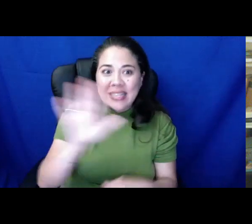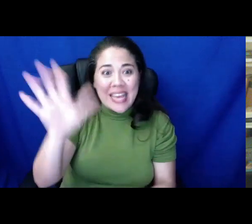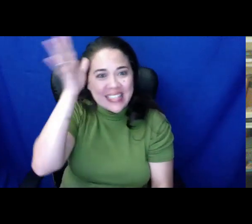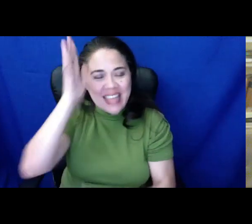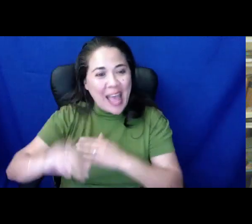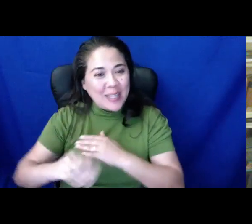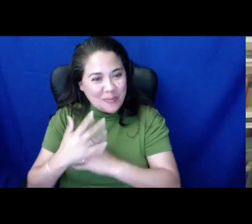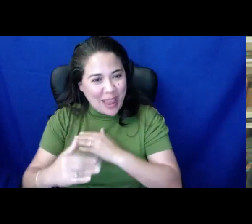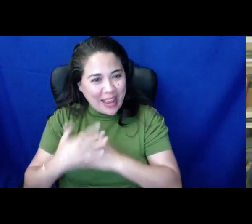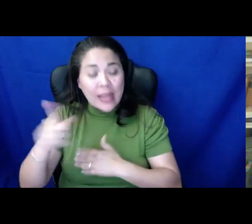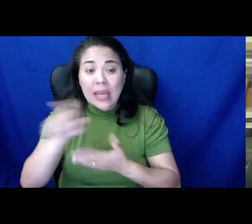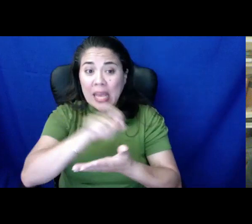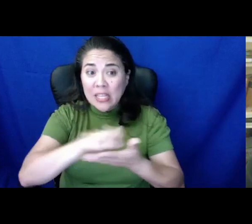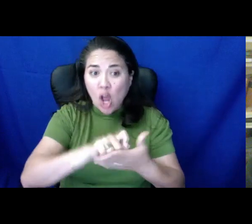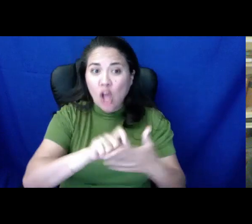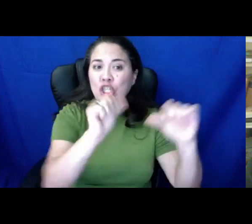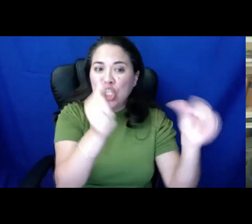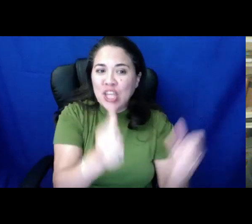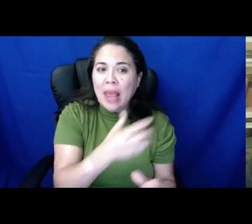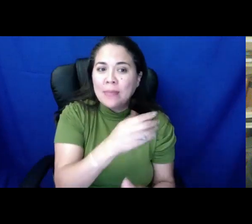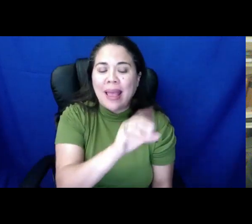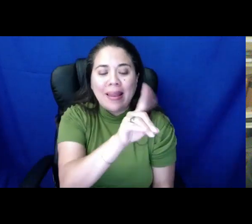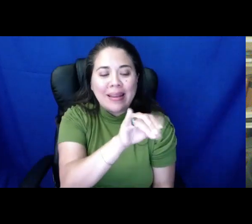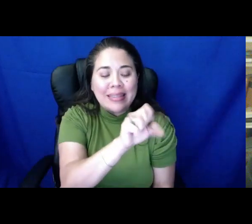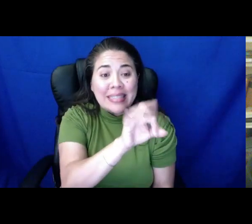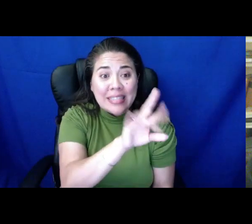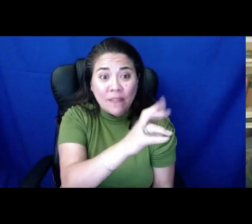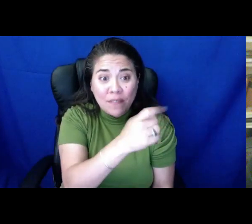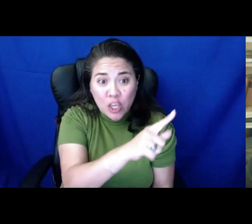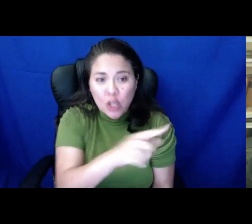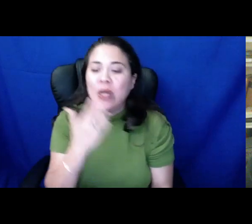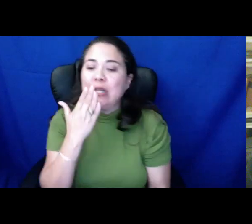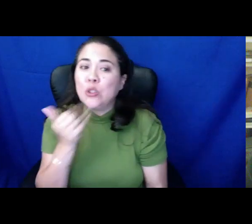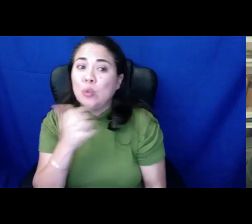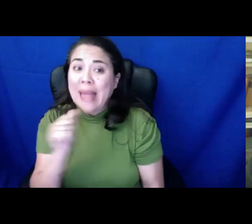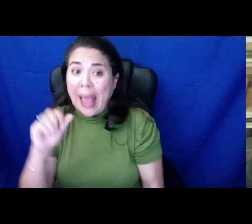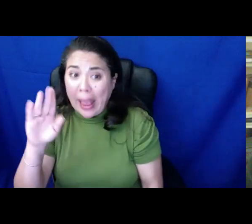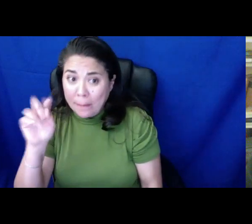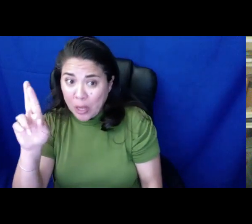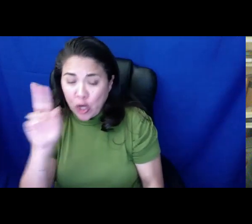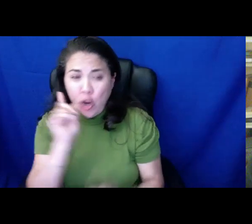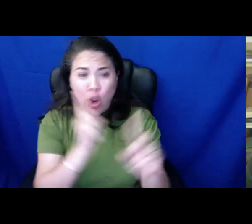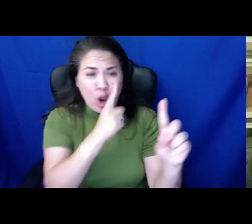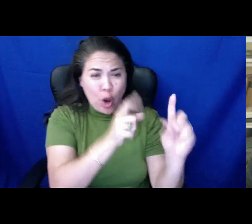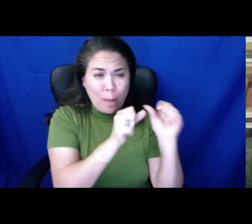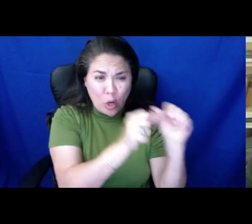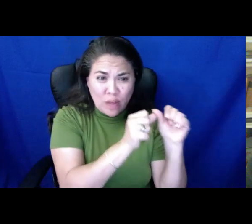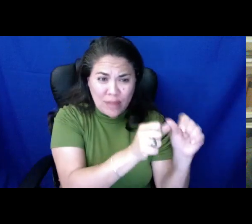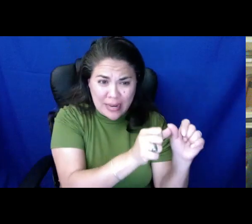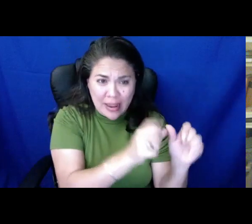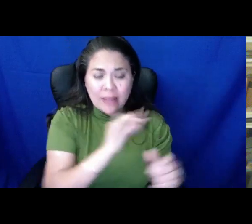Tonya Suther: He is the author of shapes and disfigurements to sweeten bitter the presser virulence perseverance and all the names given.